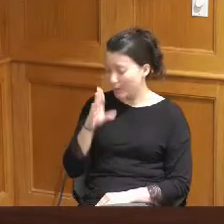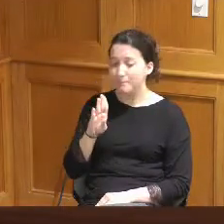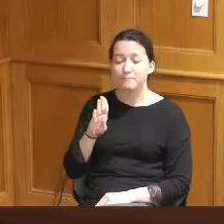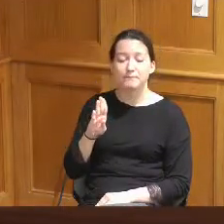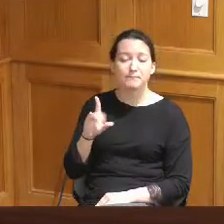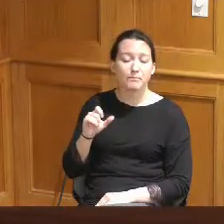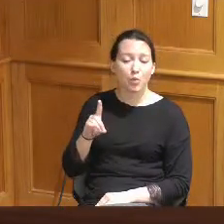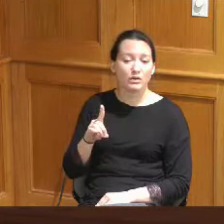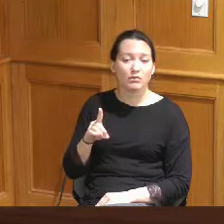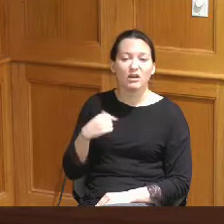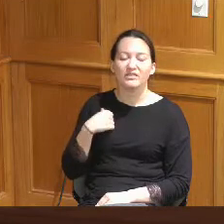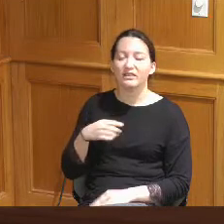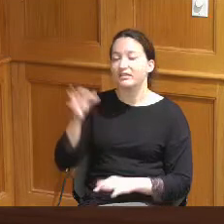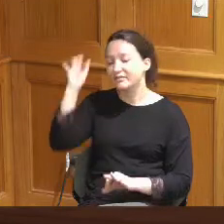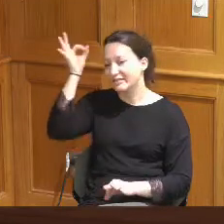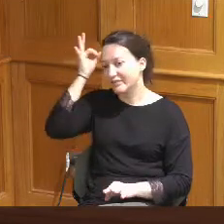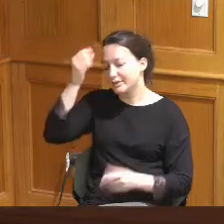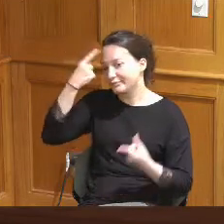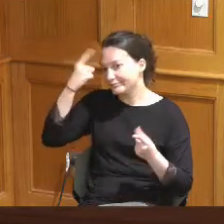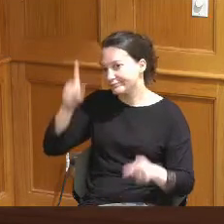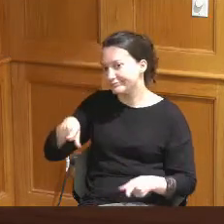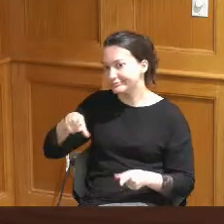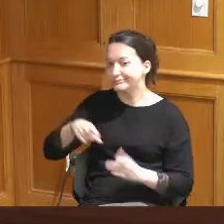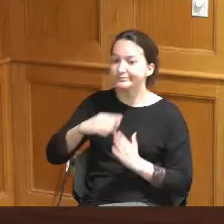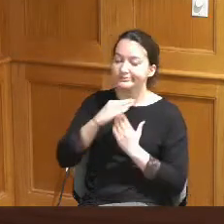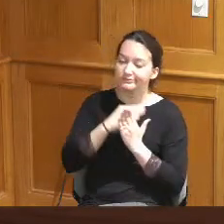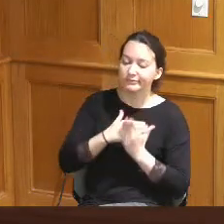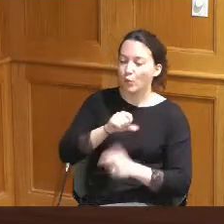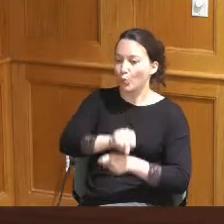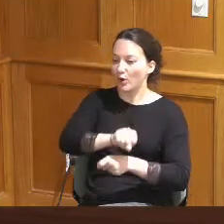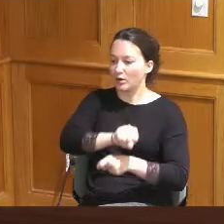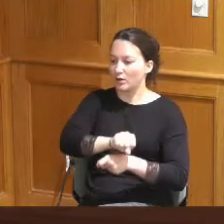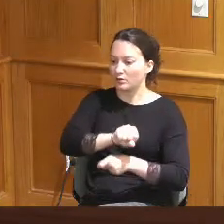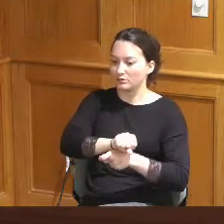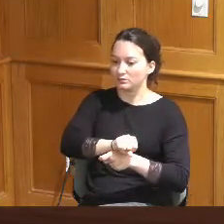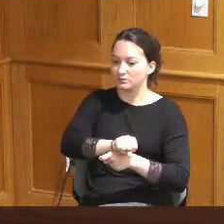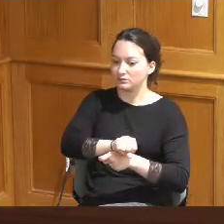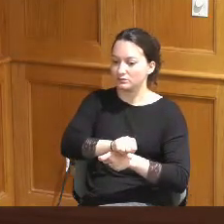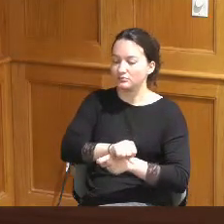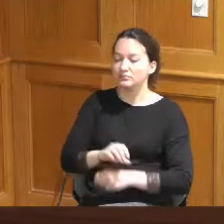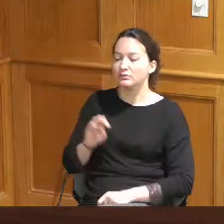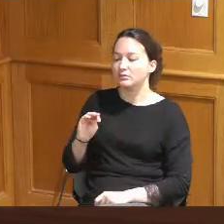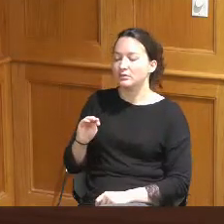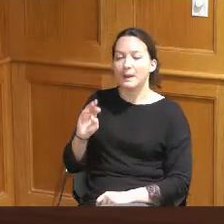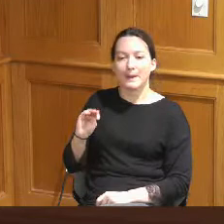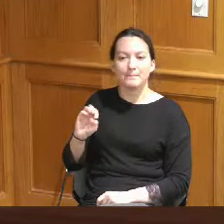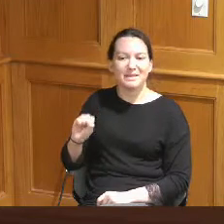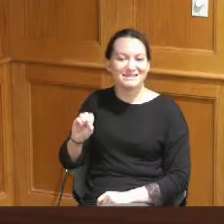to a federal consent decree related to the work for through the Metropolitan Sewer District and